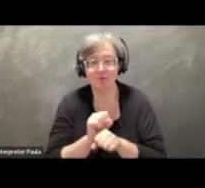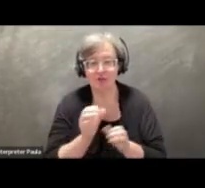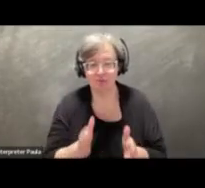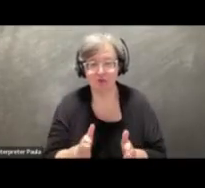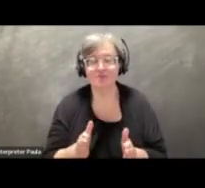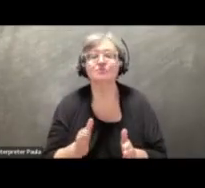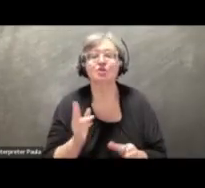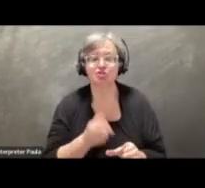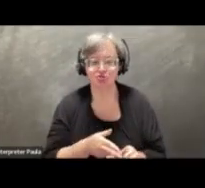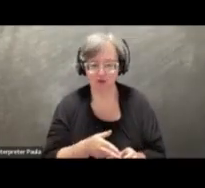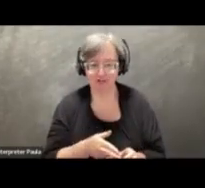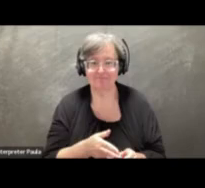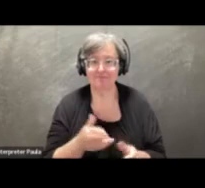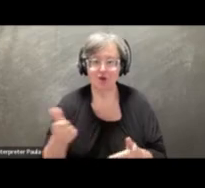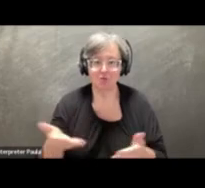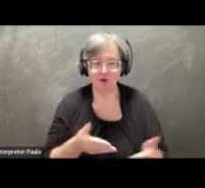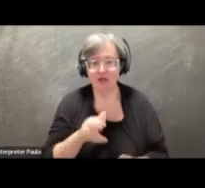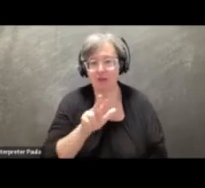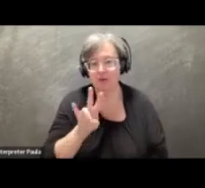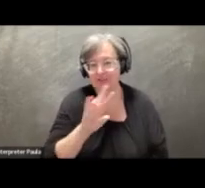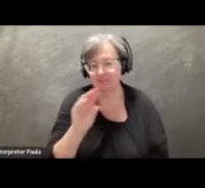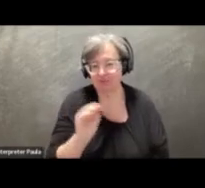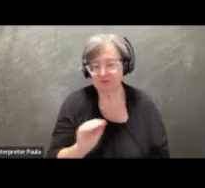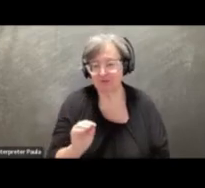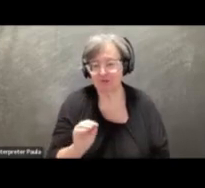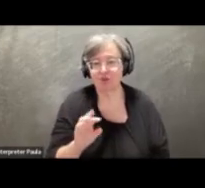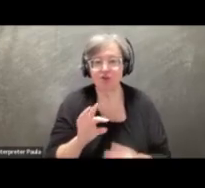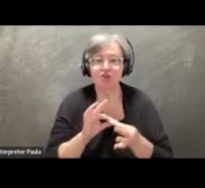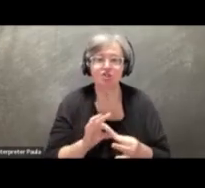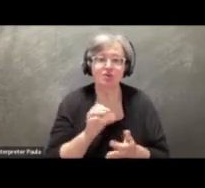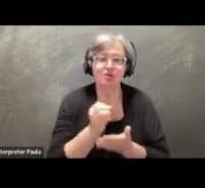today. Welcome. 37% in terms of social workers, counselors or